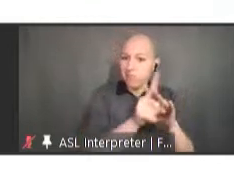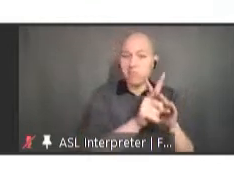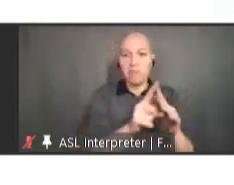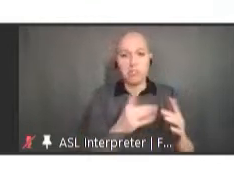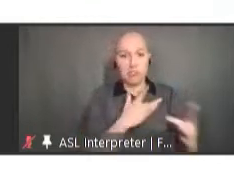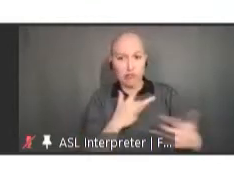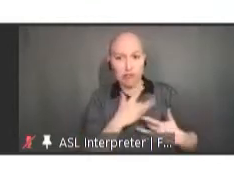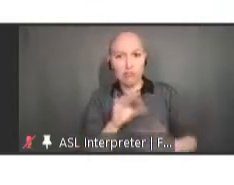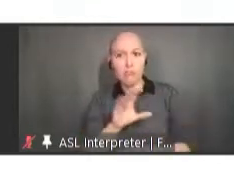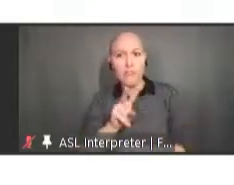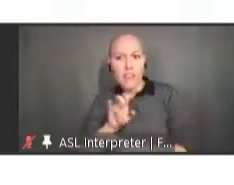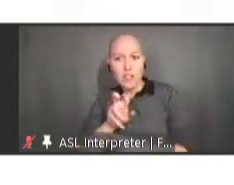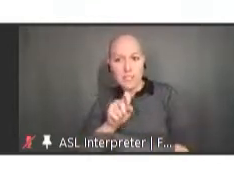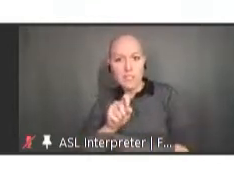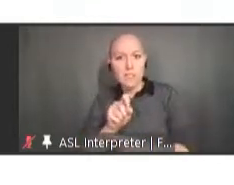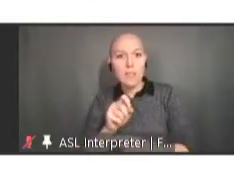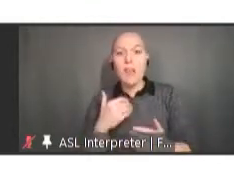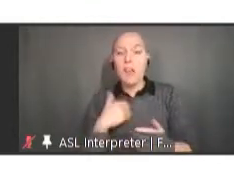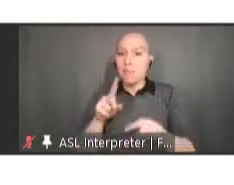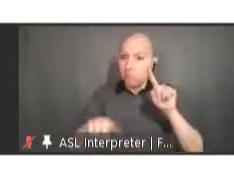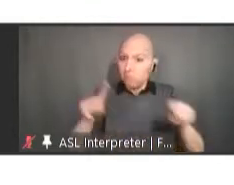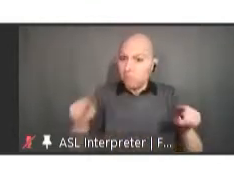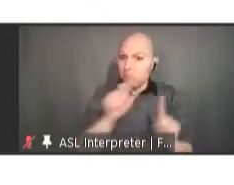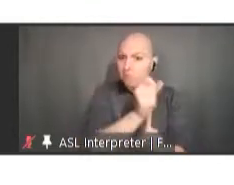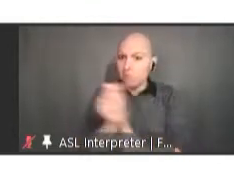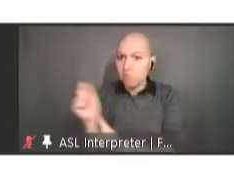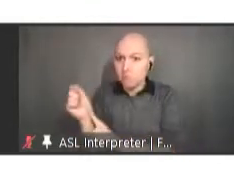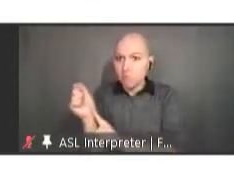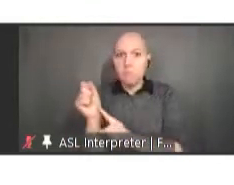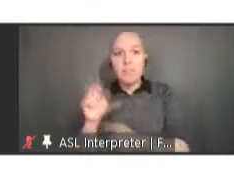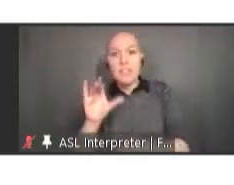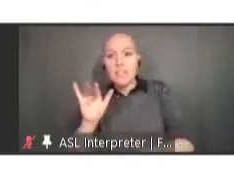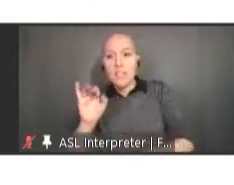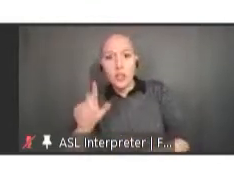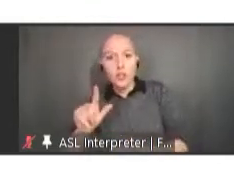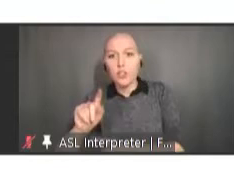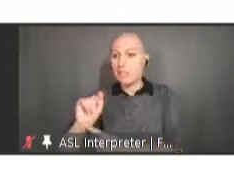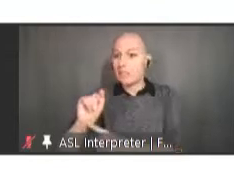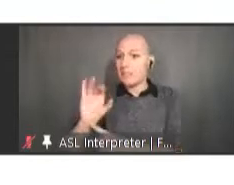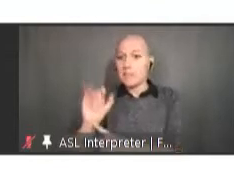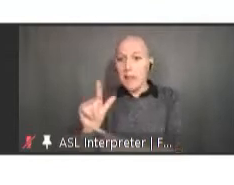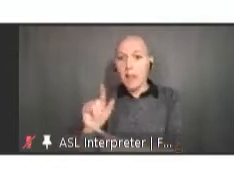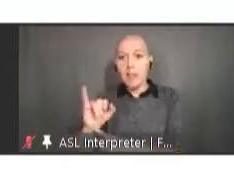antibodies, mucosal immunity, cellular or T cell immunity across all different populations.